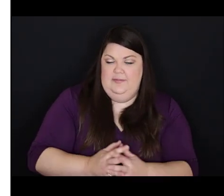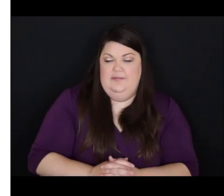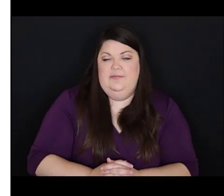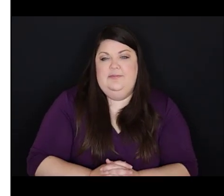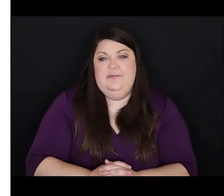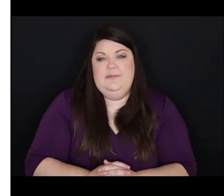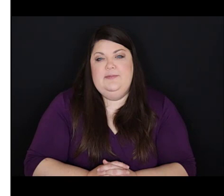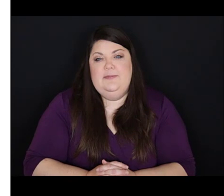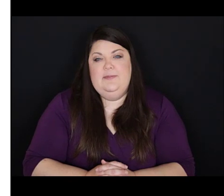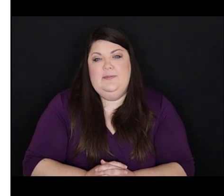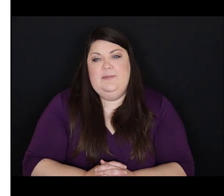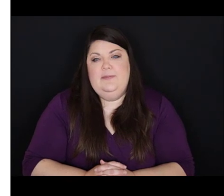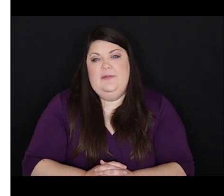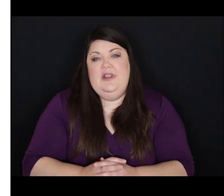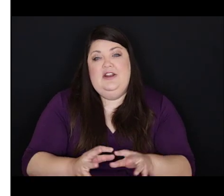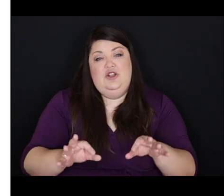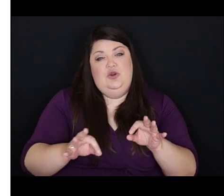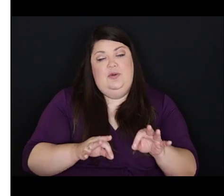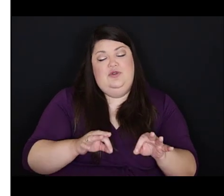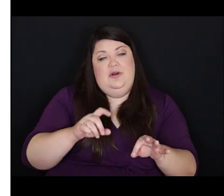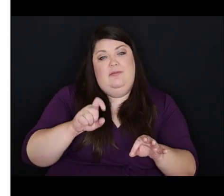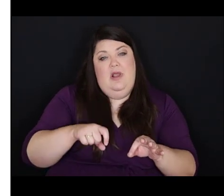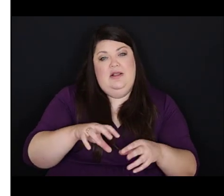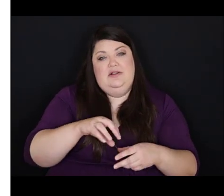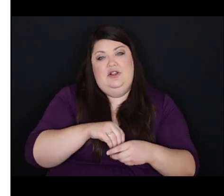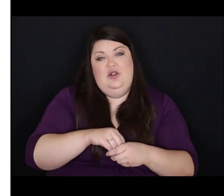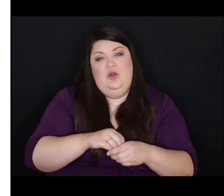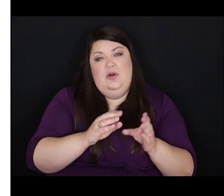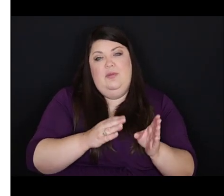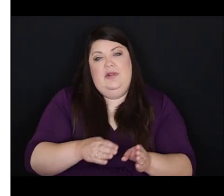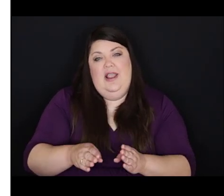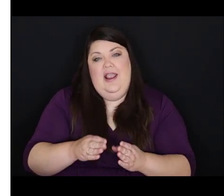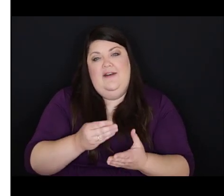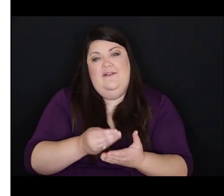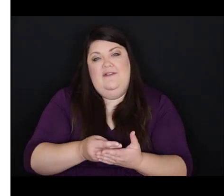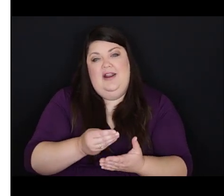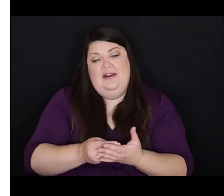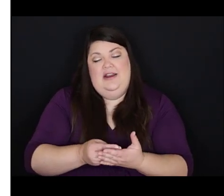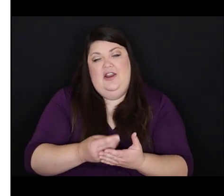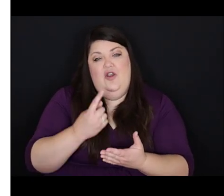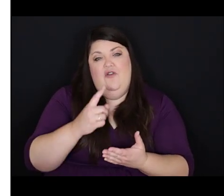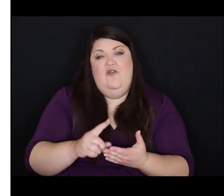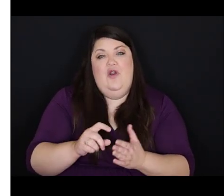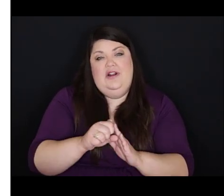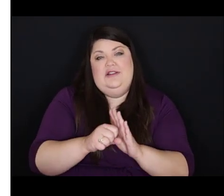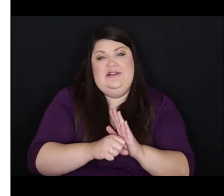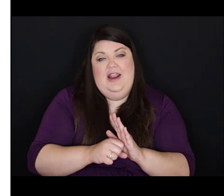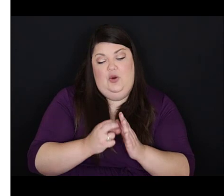The Description must include planned funding for the State Rehabilitation Council,